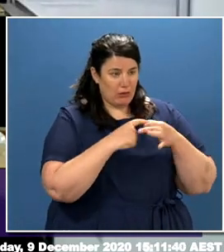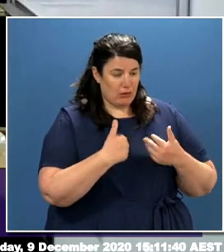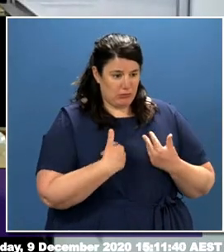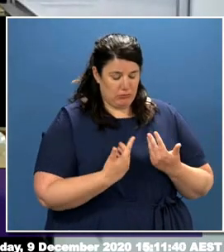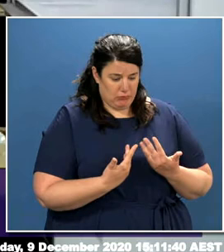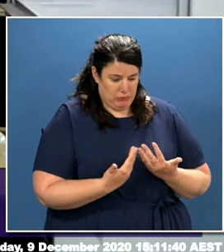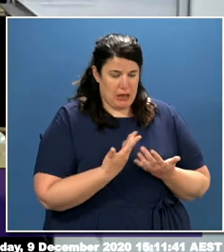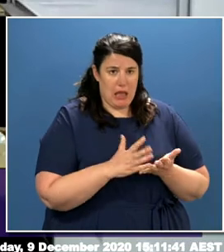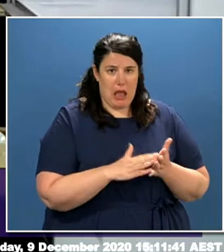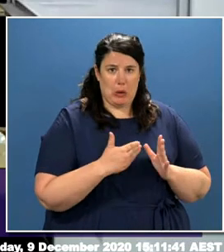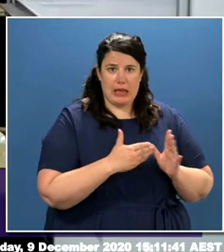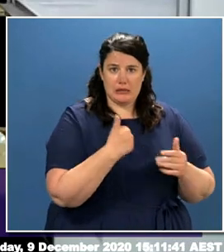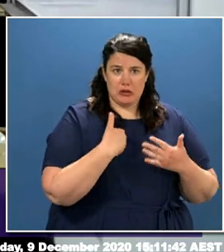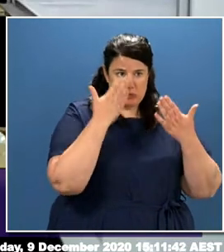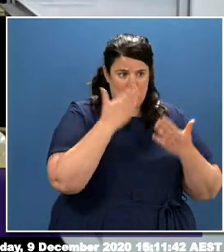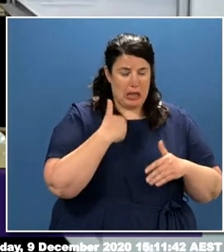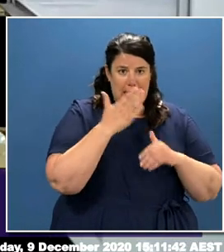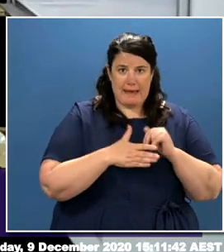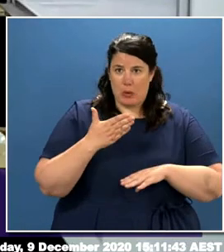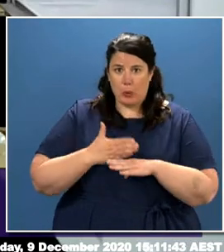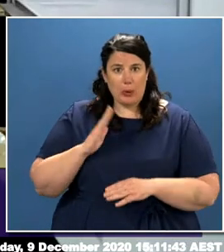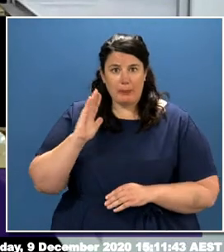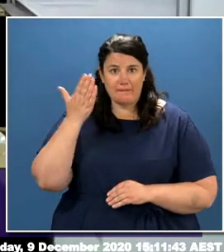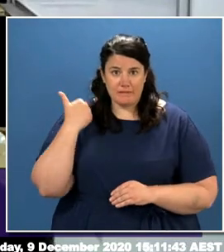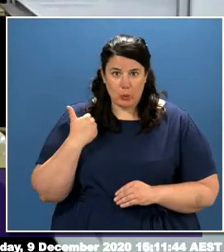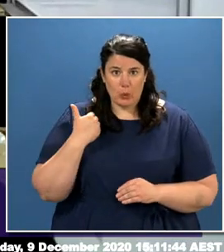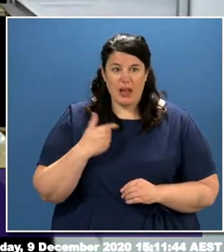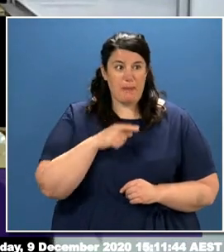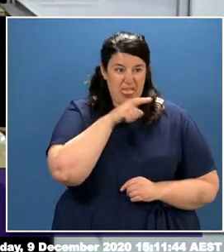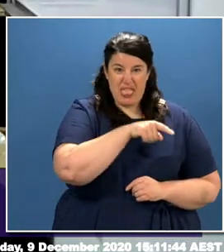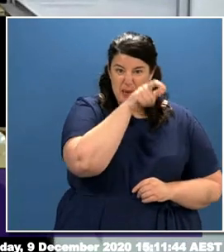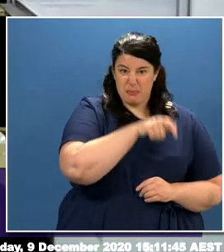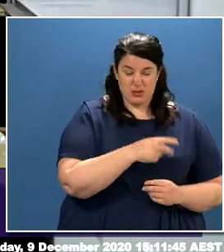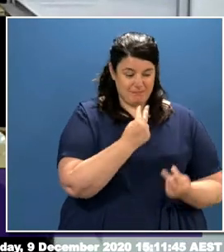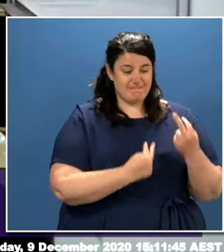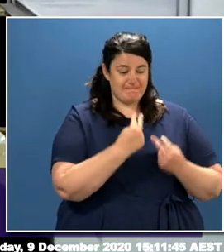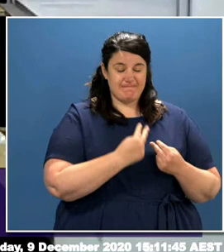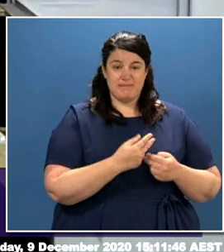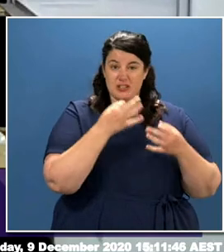reliable conclusion about that person's capacity to work. Isn't that right?